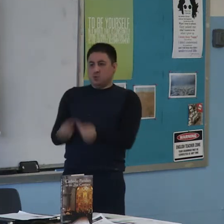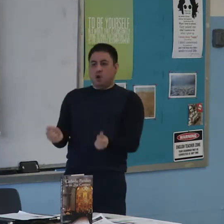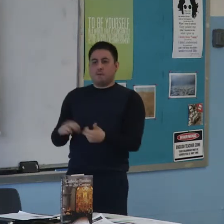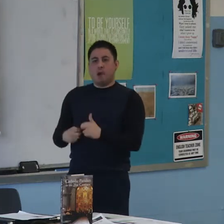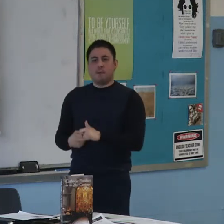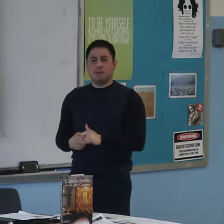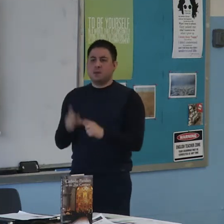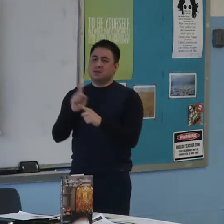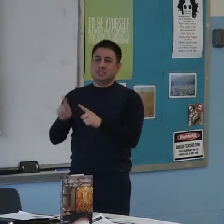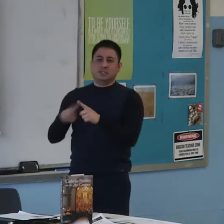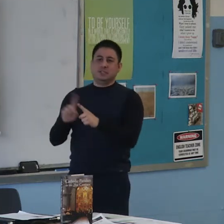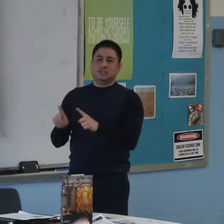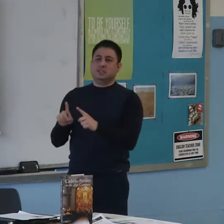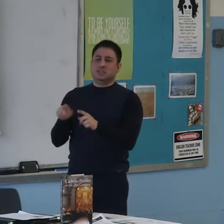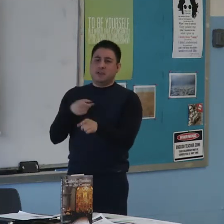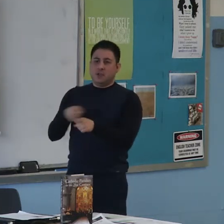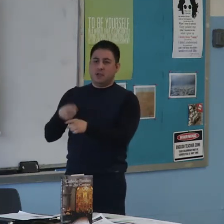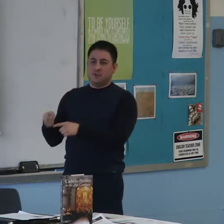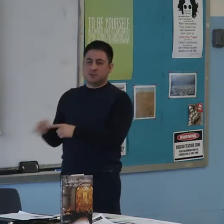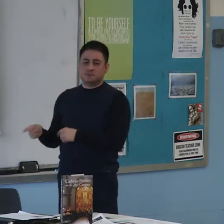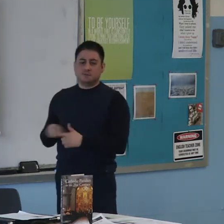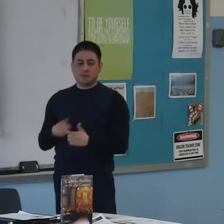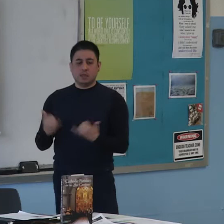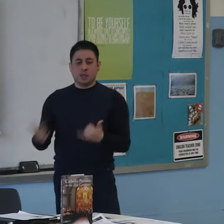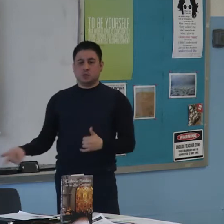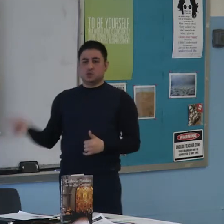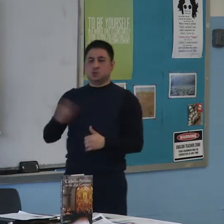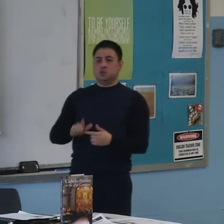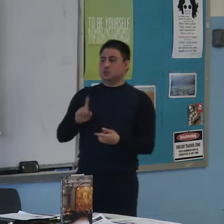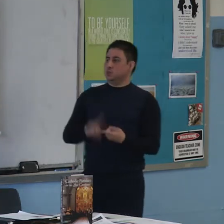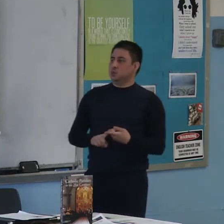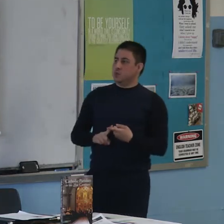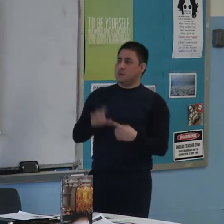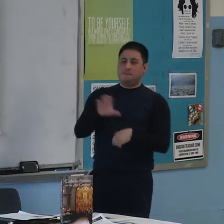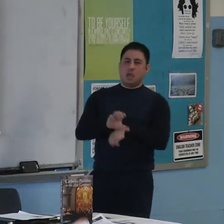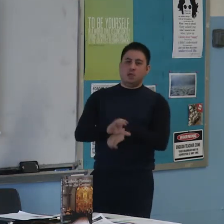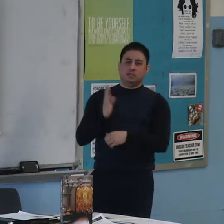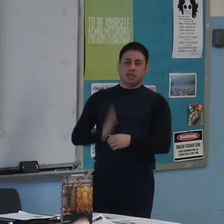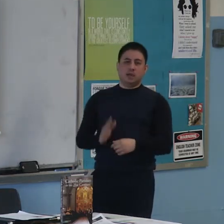many different levels. So let me switch to the parish side of the survey, which I